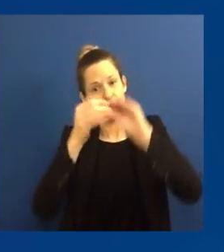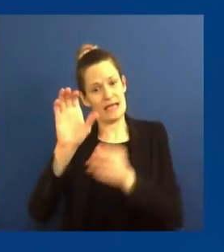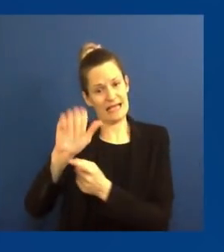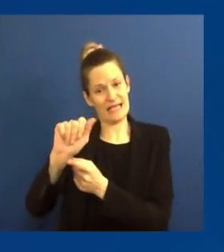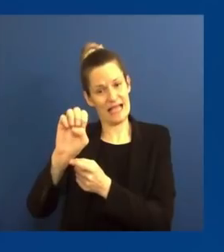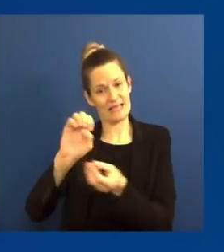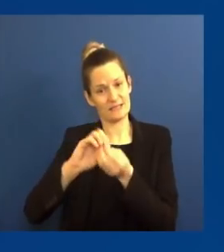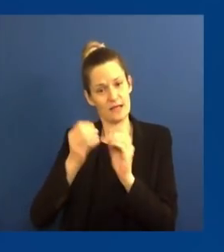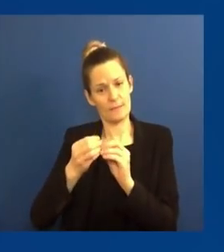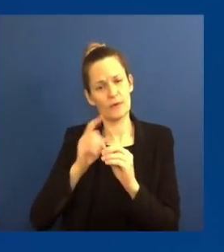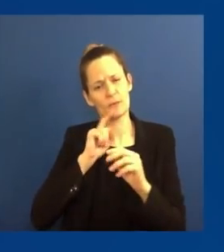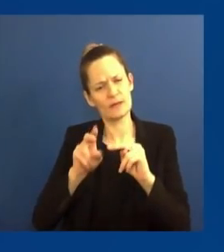Mr. Zients: Next question.